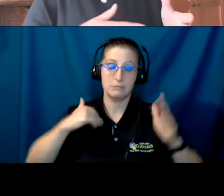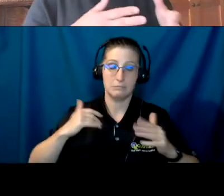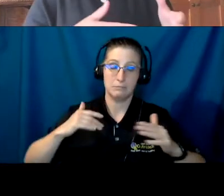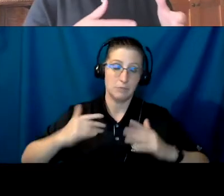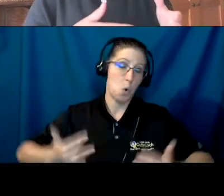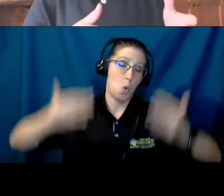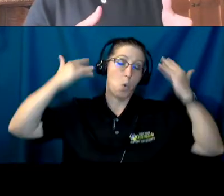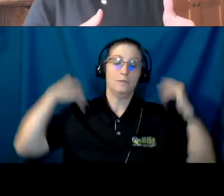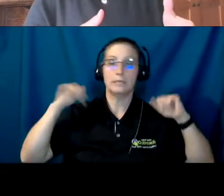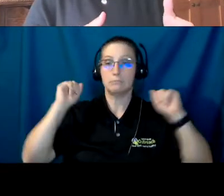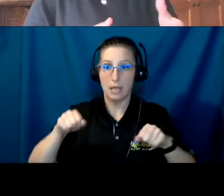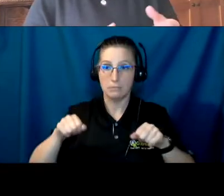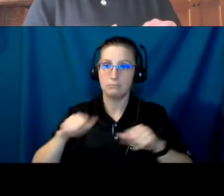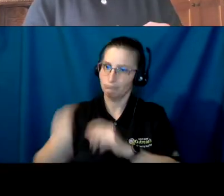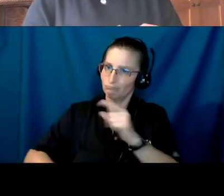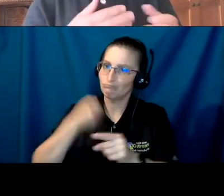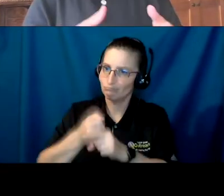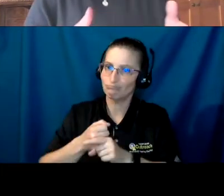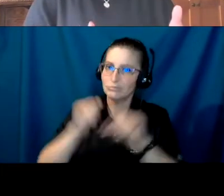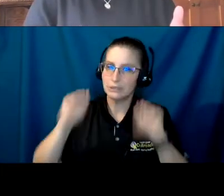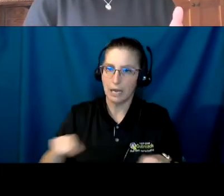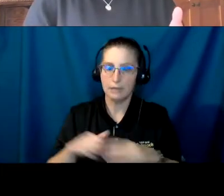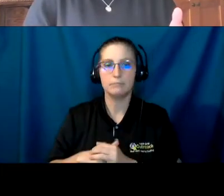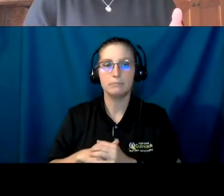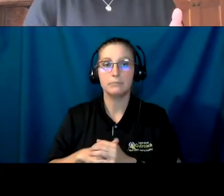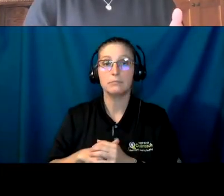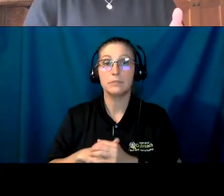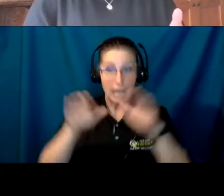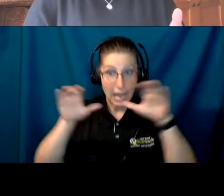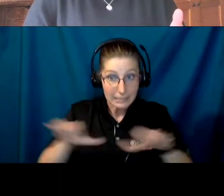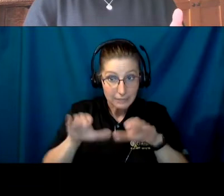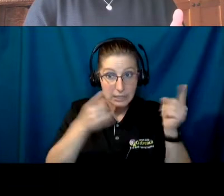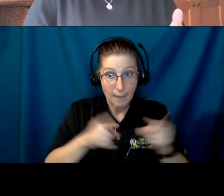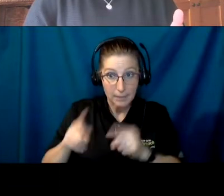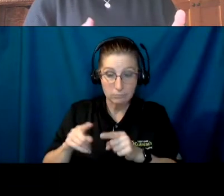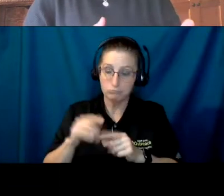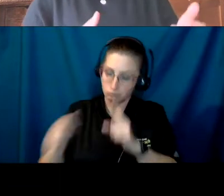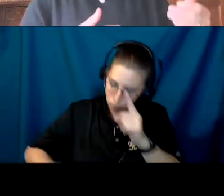can have a really big impact on it. The activities that are occurring, have a big impact again,